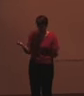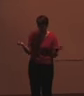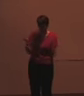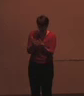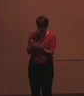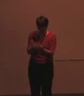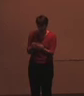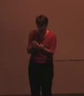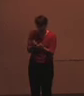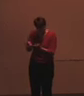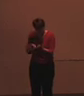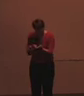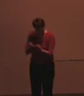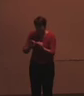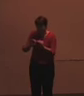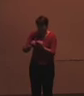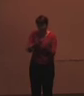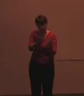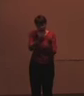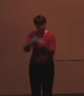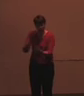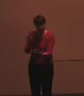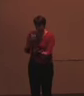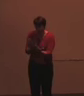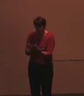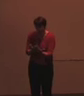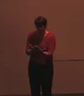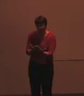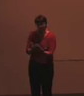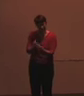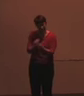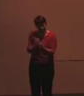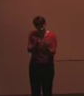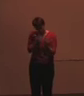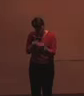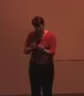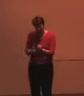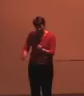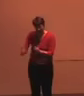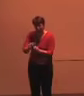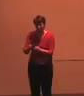and how it works beyond the usual functions.